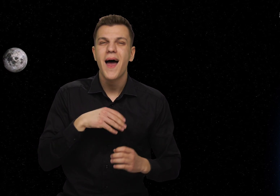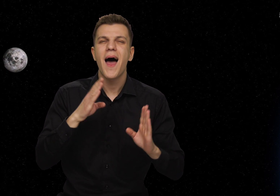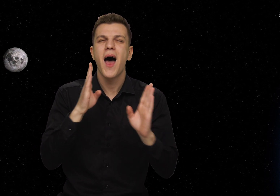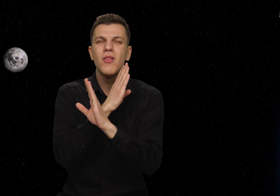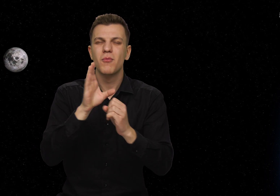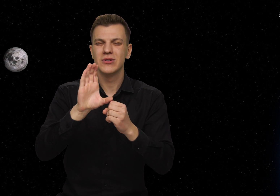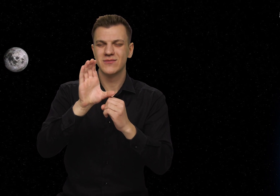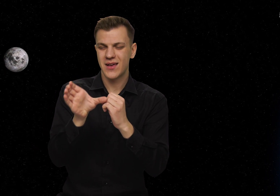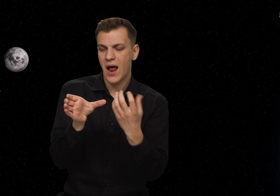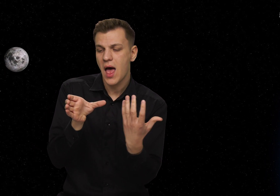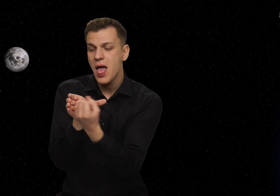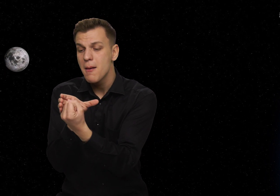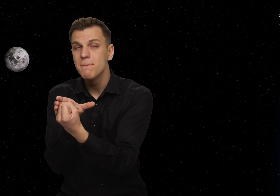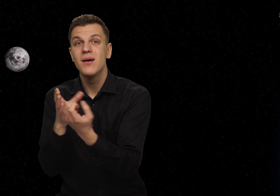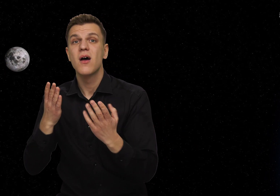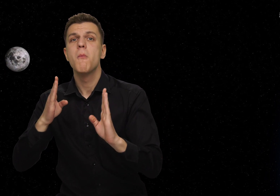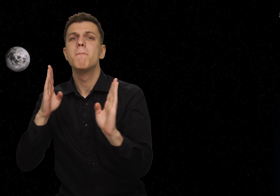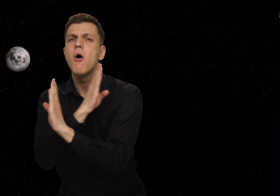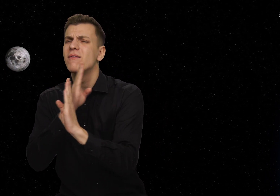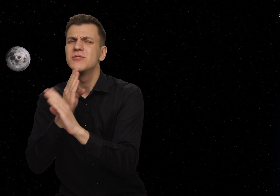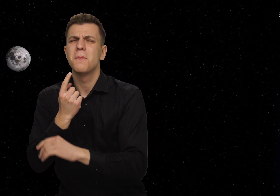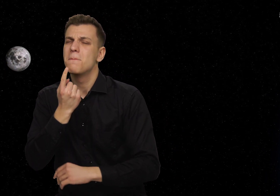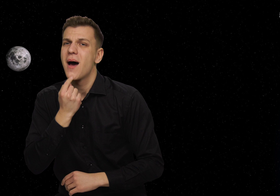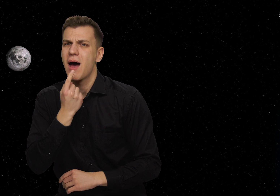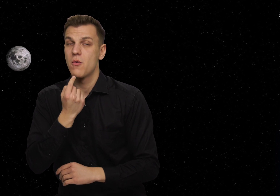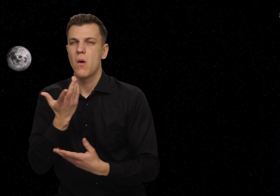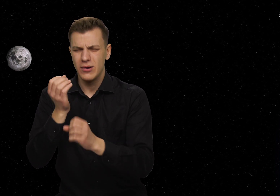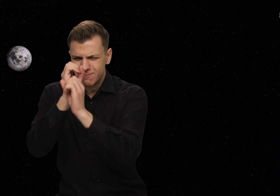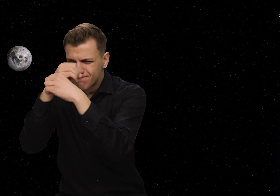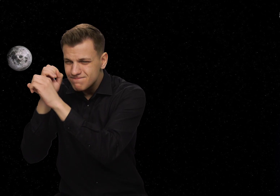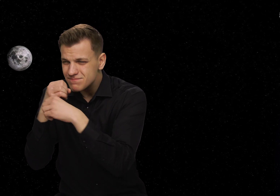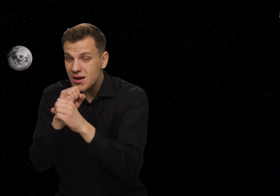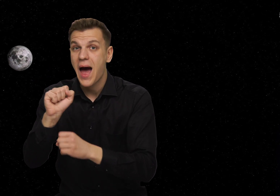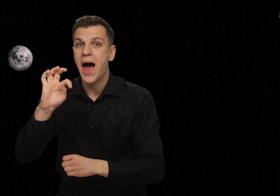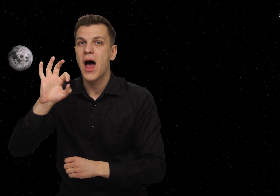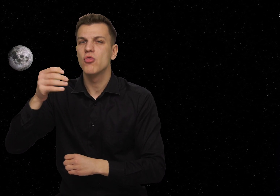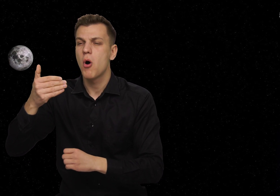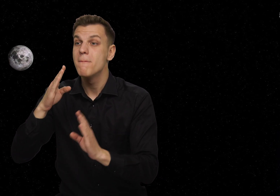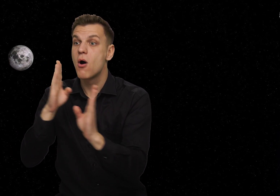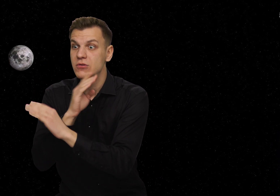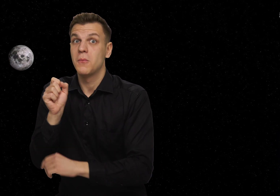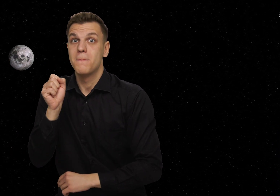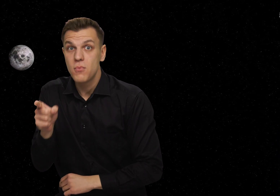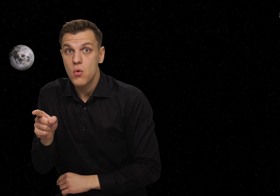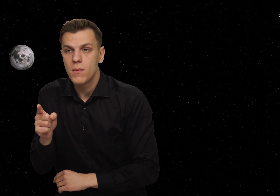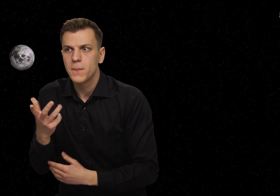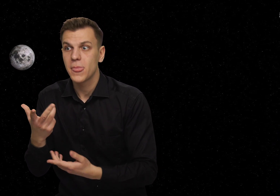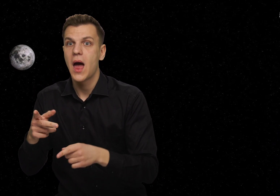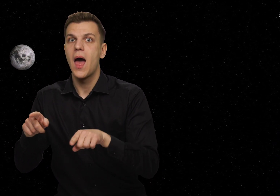There is very little atmosphere on the moon - We are talking here about single atoms per cubic meter,